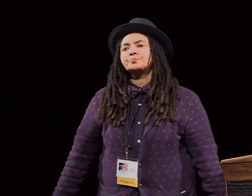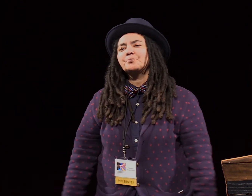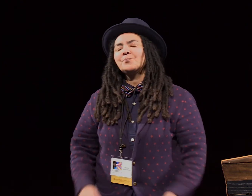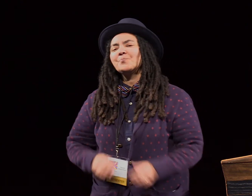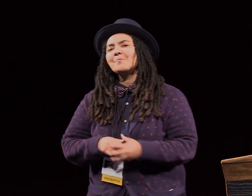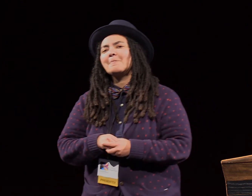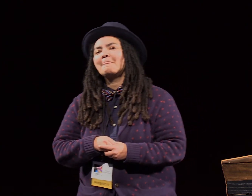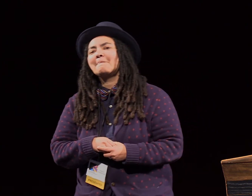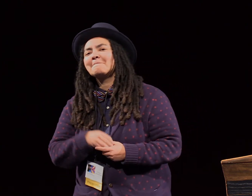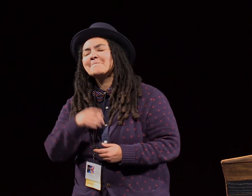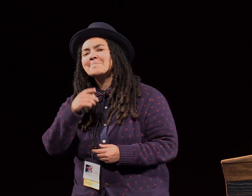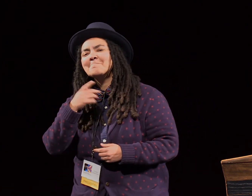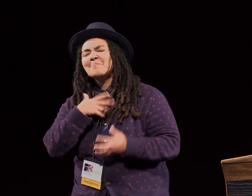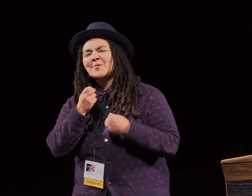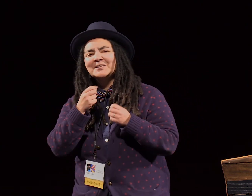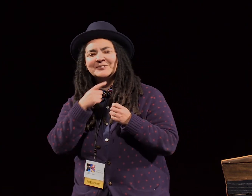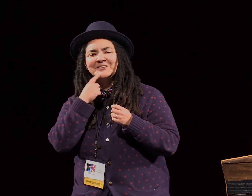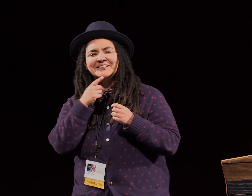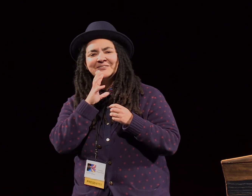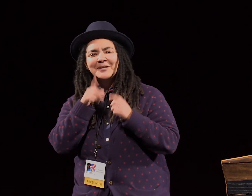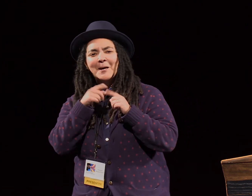to see those two things come together.